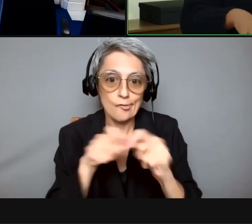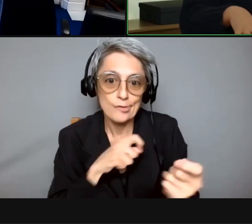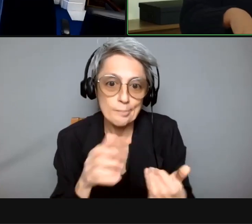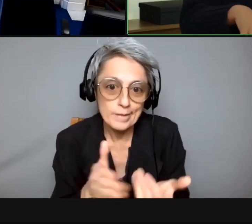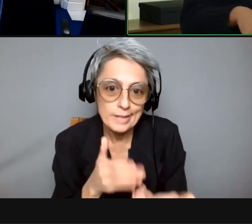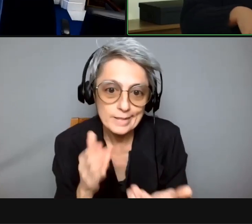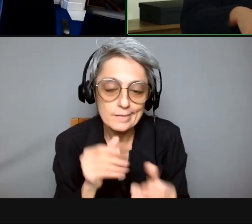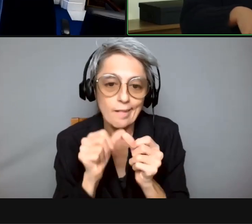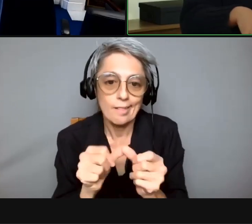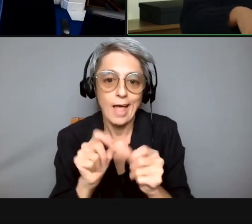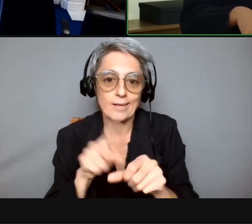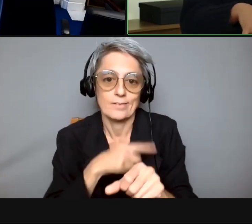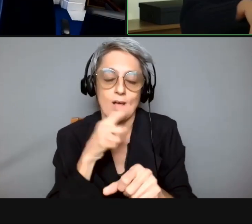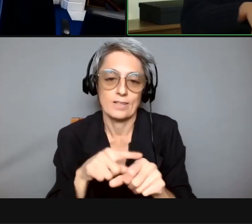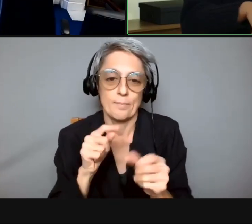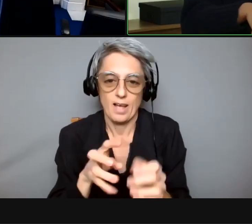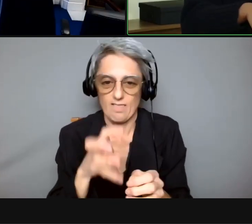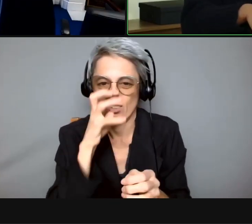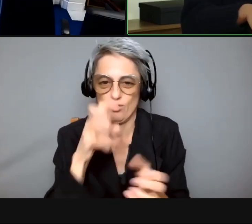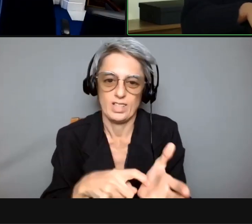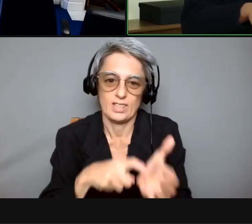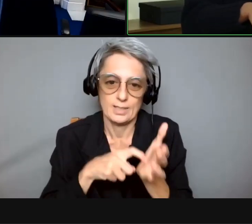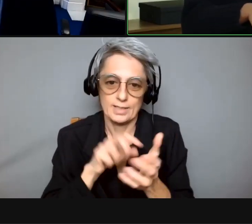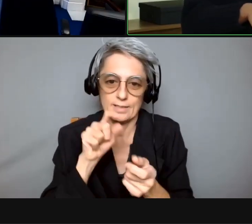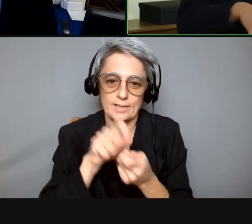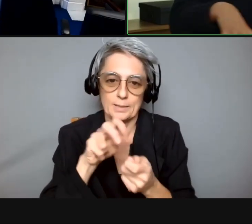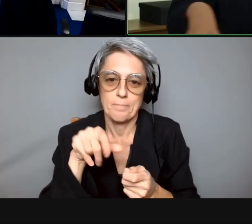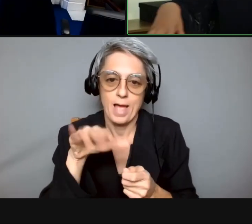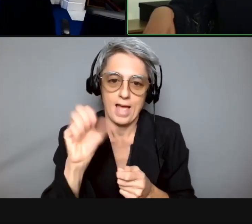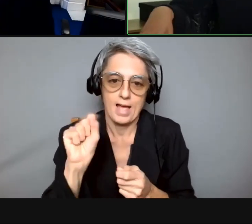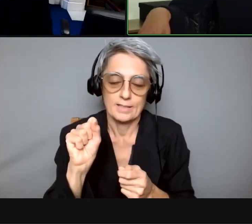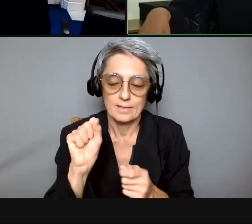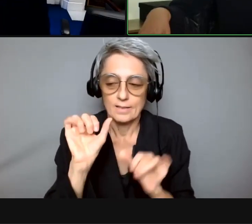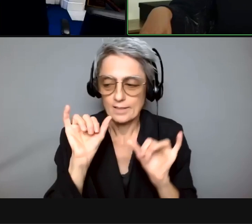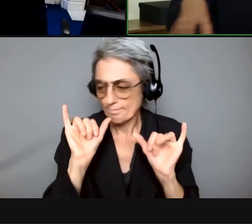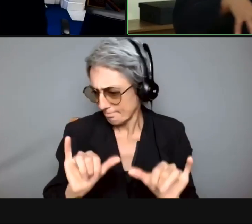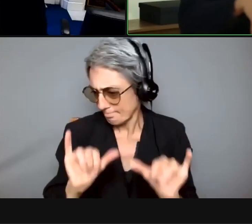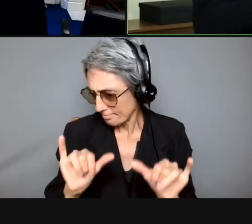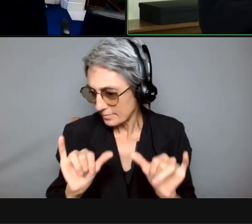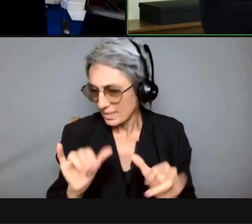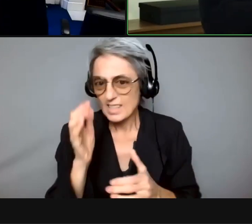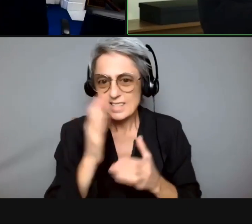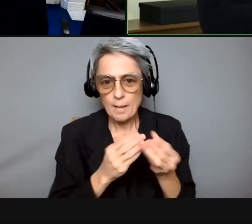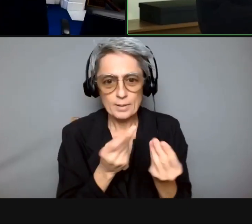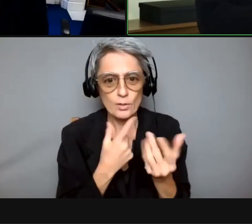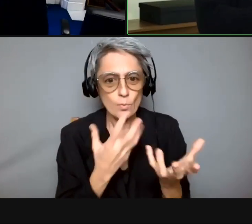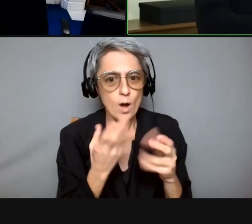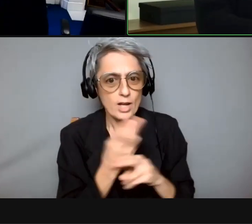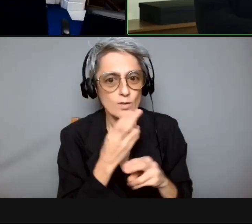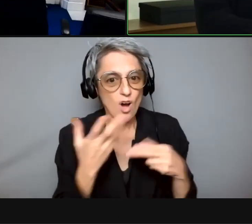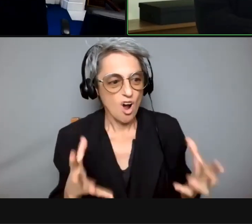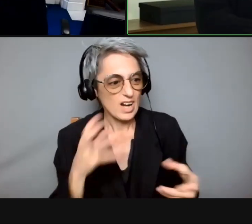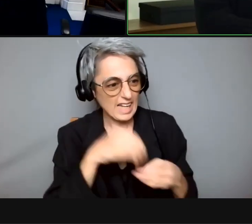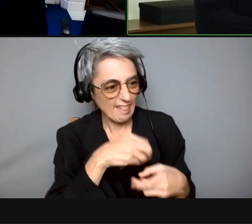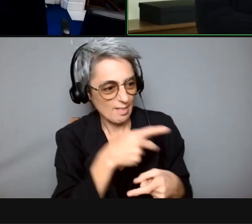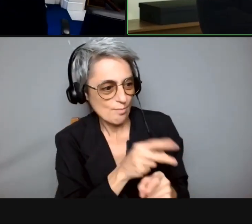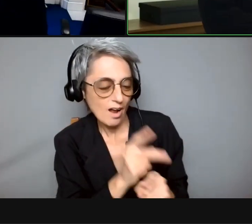hey, the best source of some of our material that we want to use are in the products we've already put. If you think about it in a carbon sense,